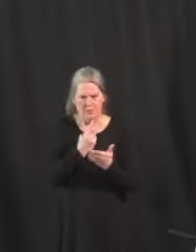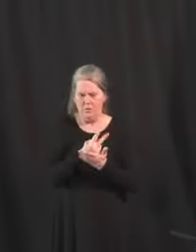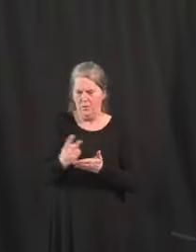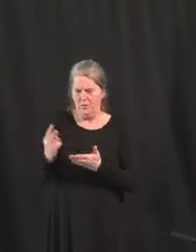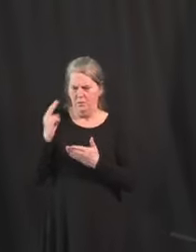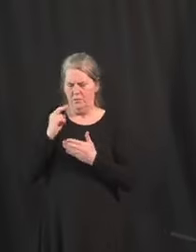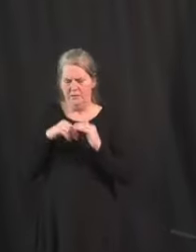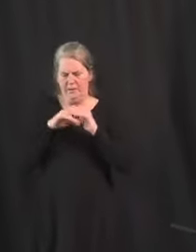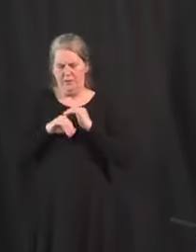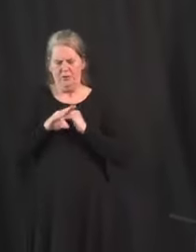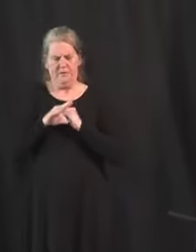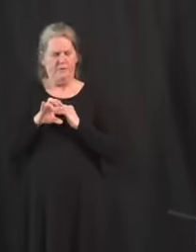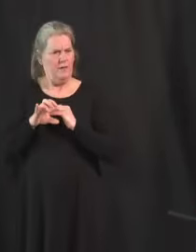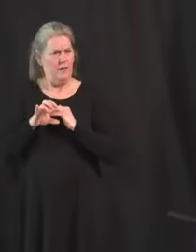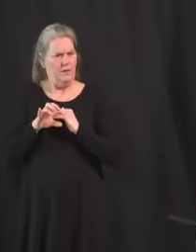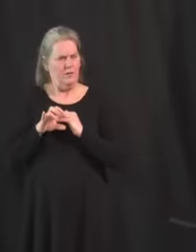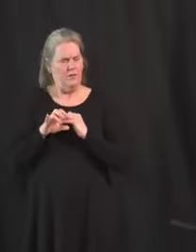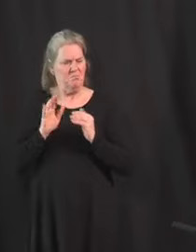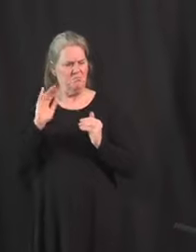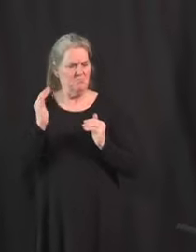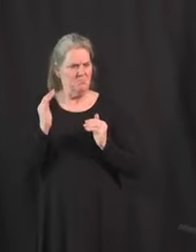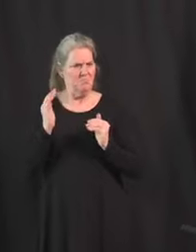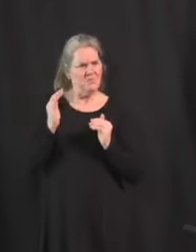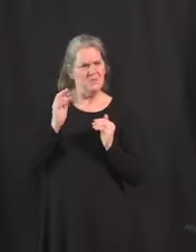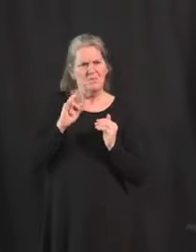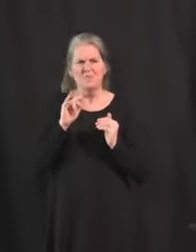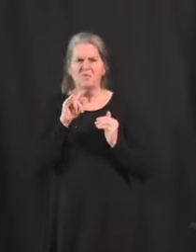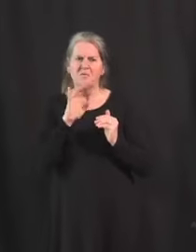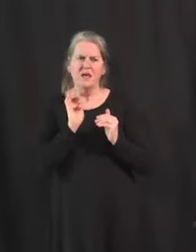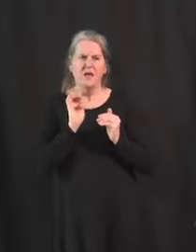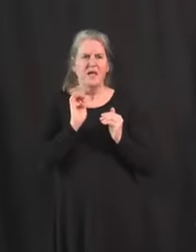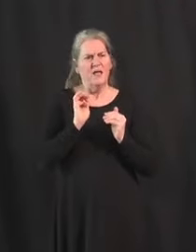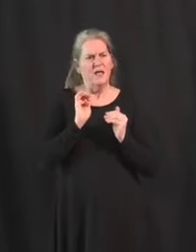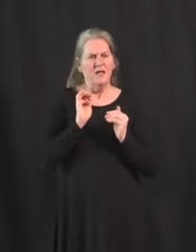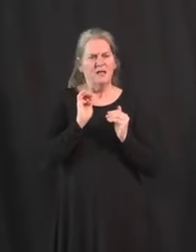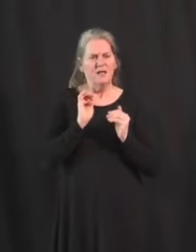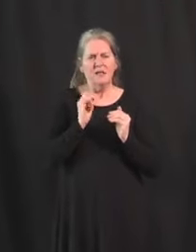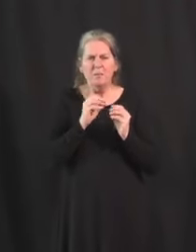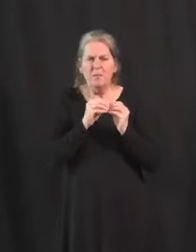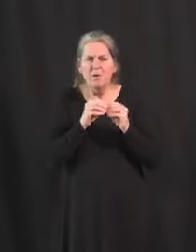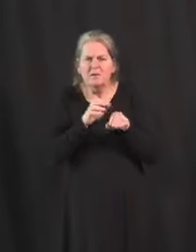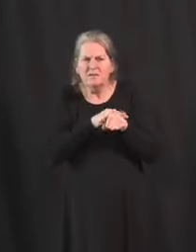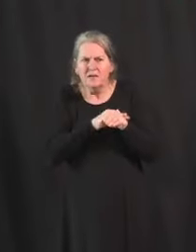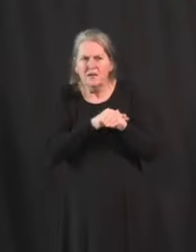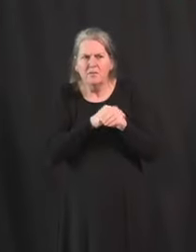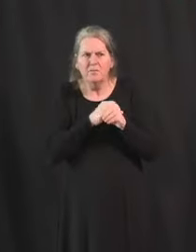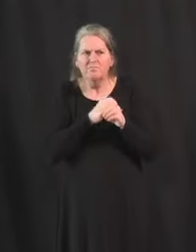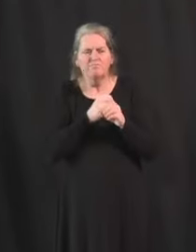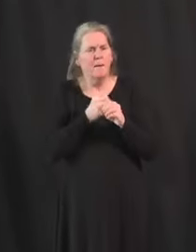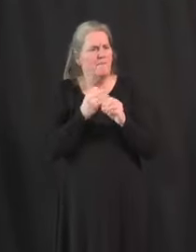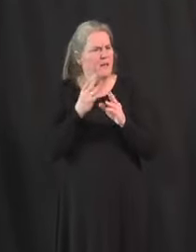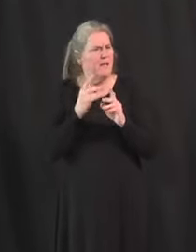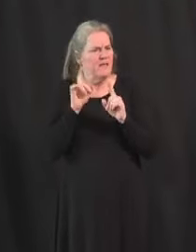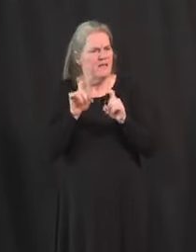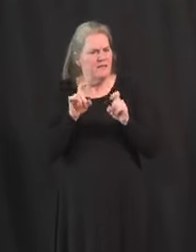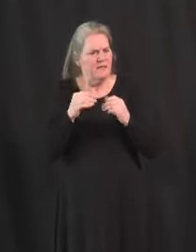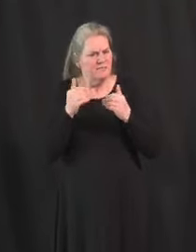IT SEEMS LIKE MAYBE THE RATE OF TESTING HAS SLOWED. IS THAT THE CASE AND WHY?